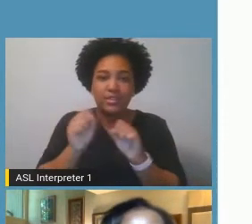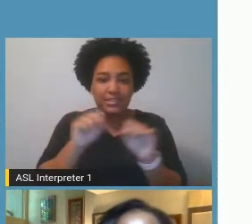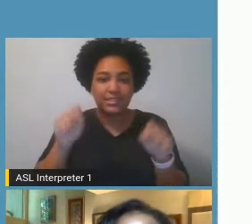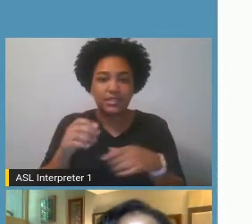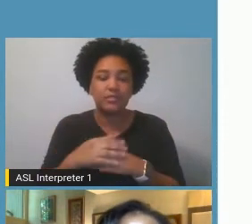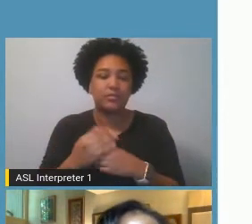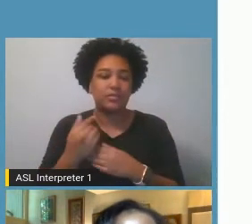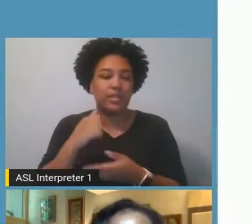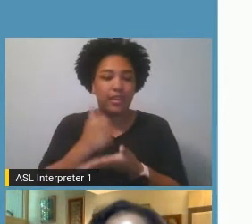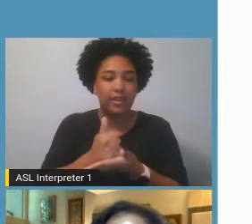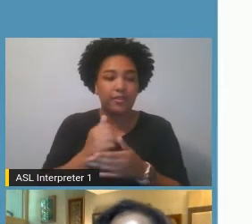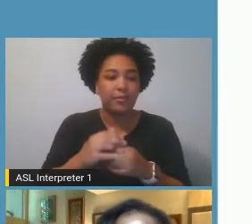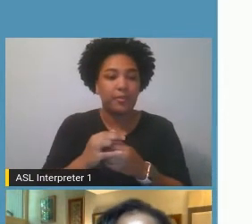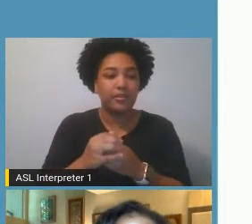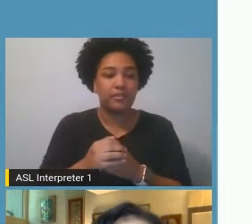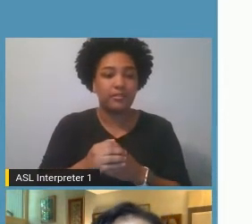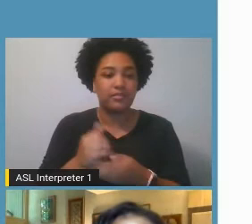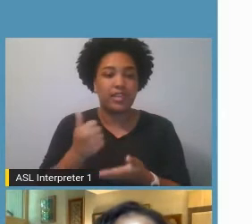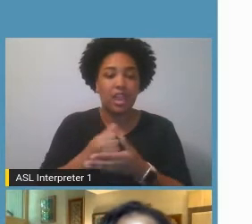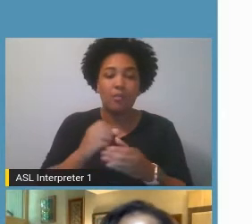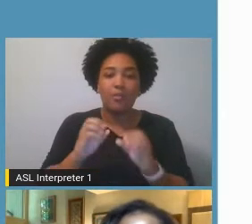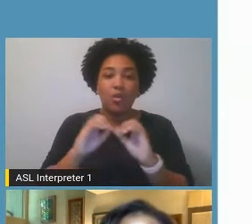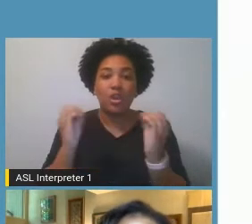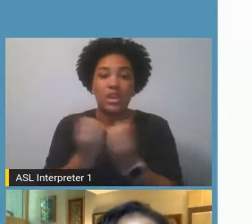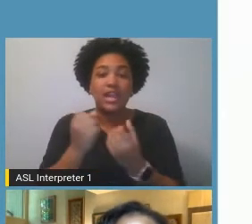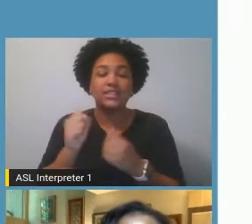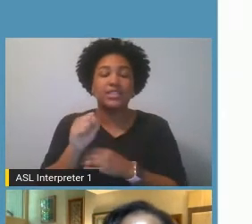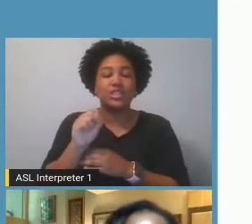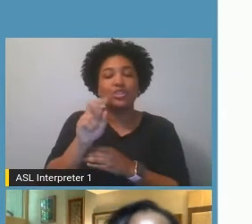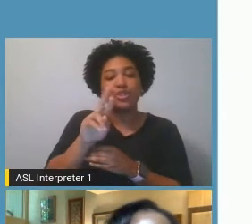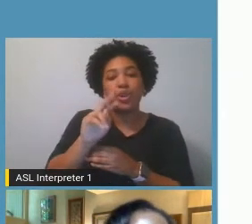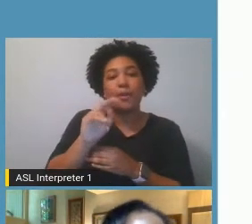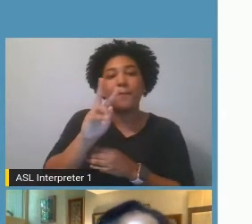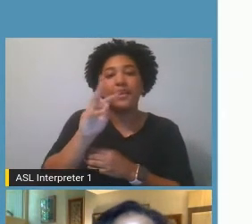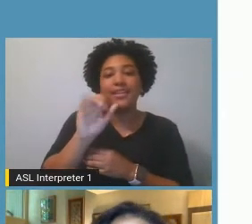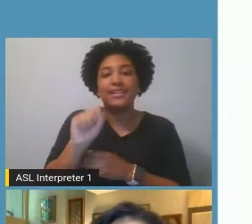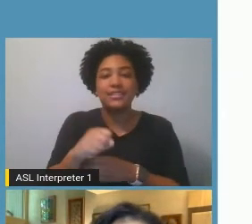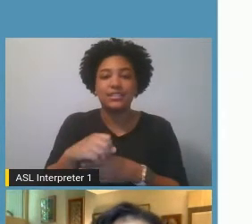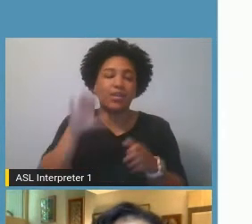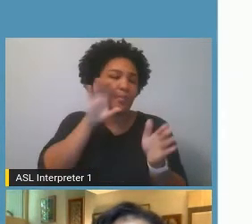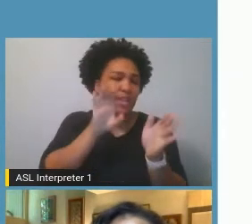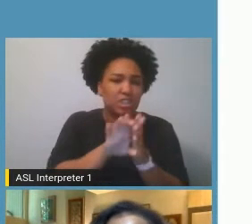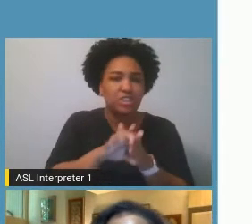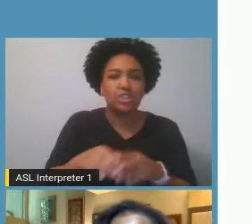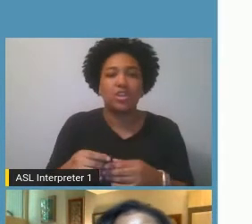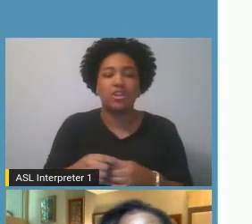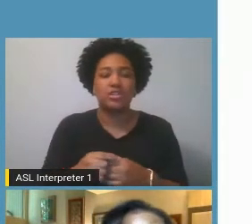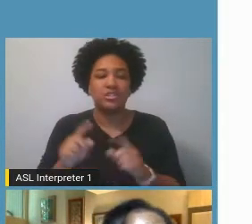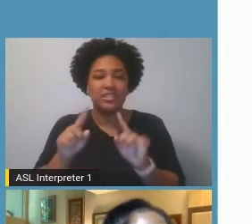help them with organizing sermons and photographs, and any kind of artifacts they may have in many